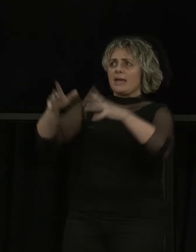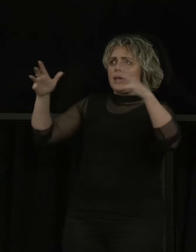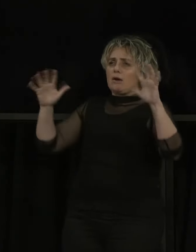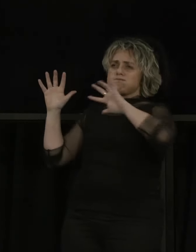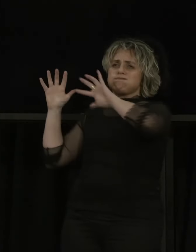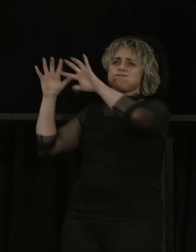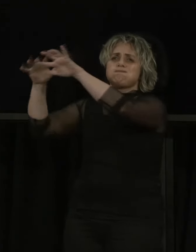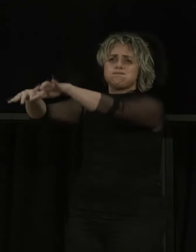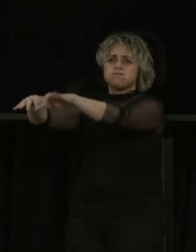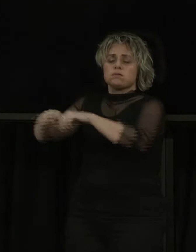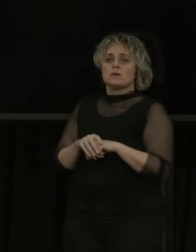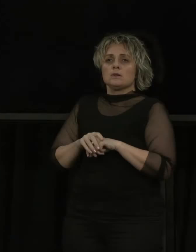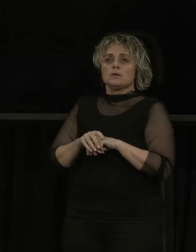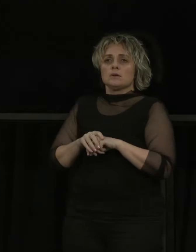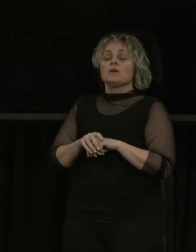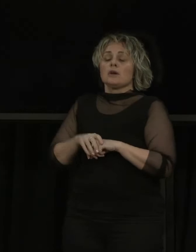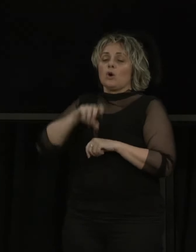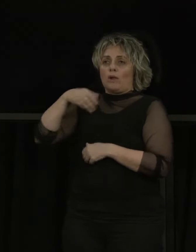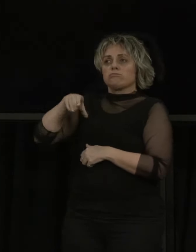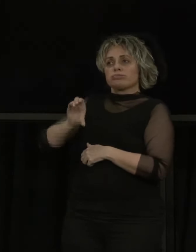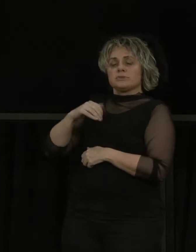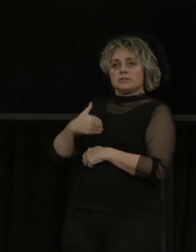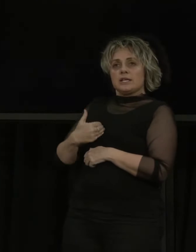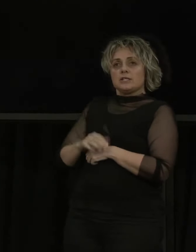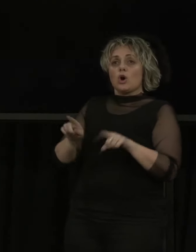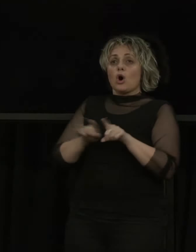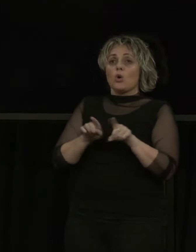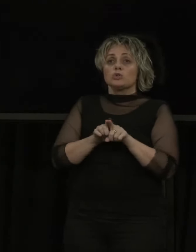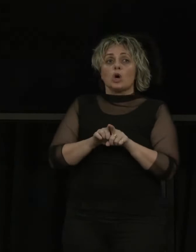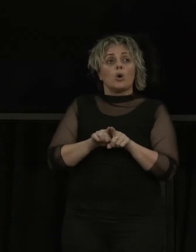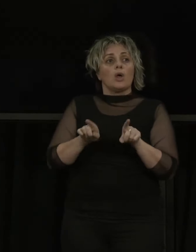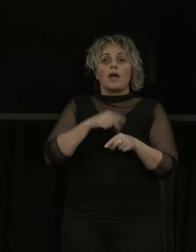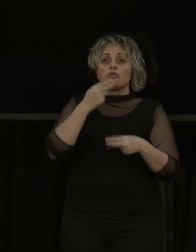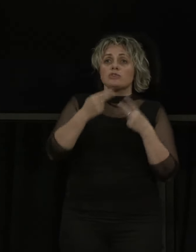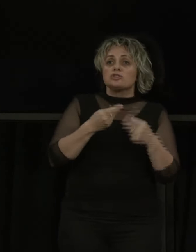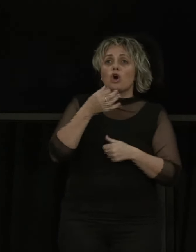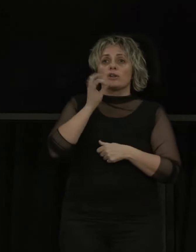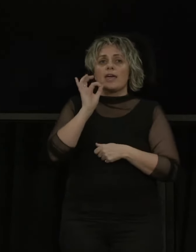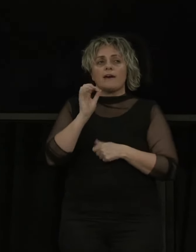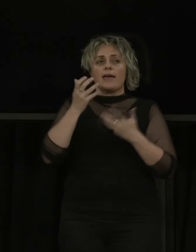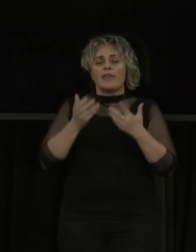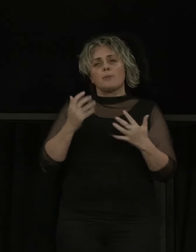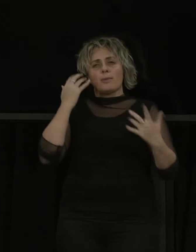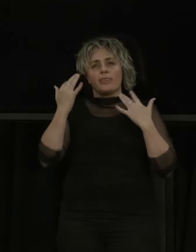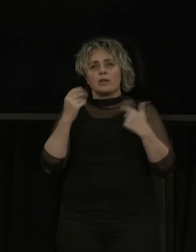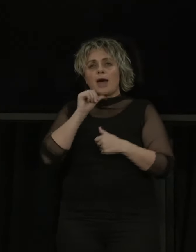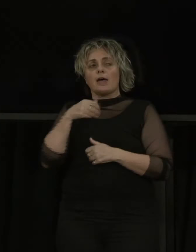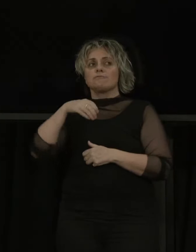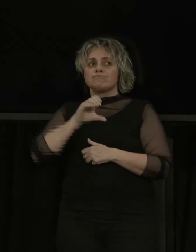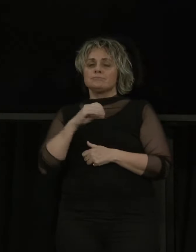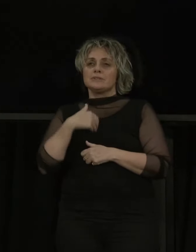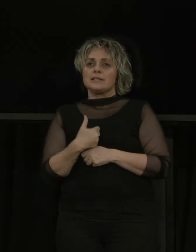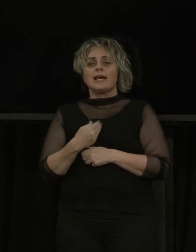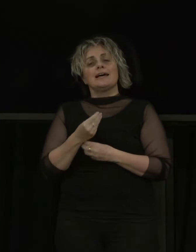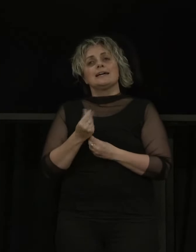Here are some points I can share now. We will use it as a tool to lessen the risk in what are currently considered high risk settings, including large-scale events.